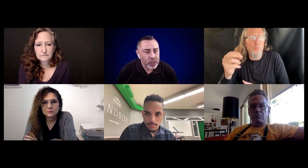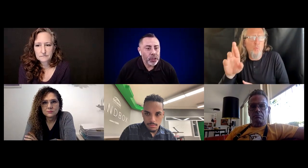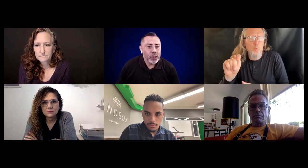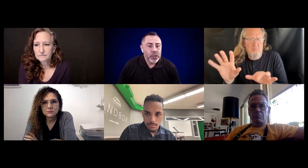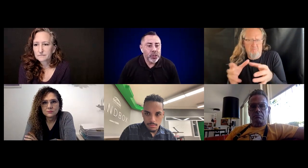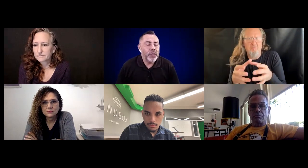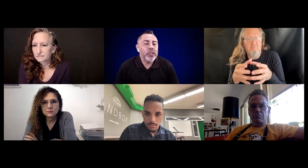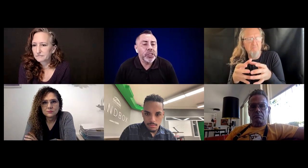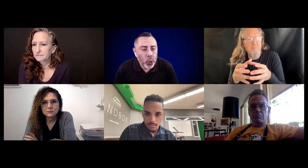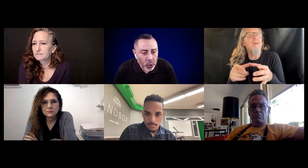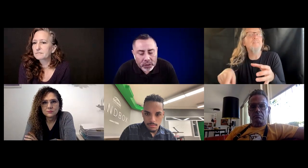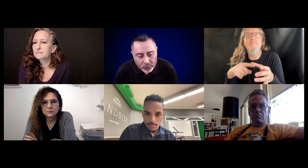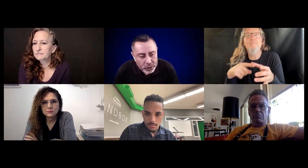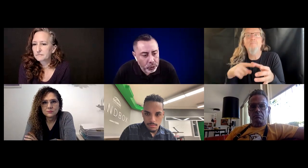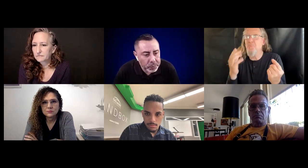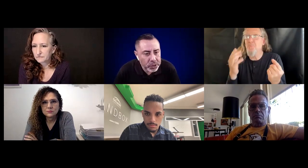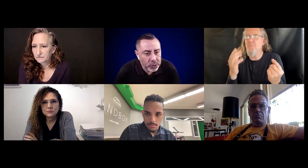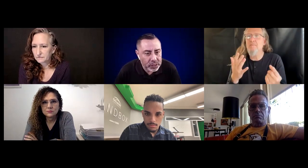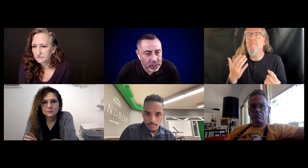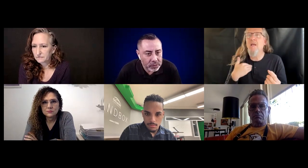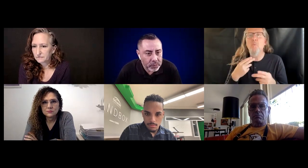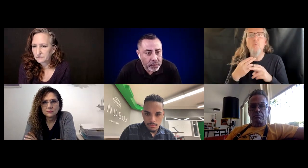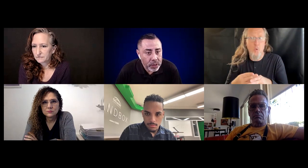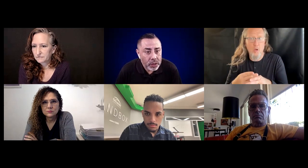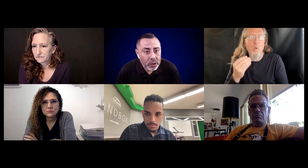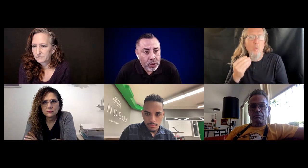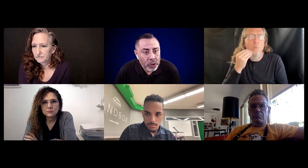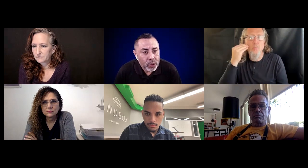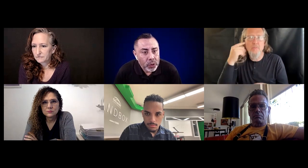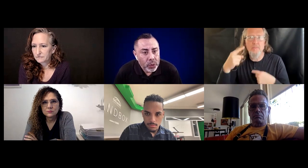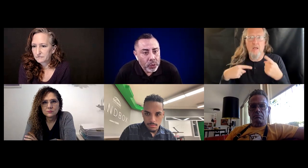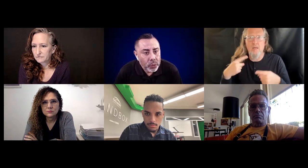So the first cohort, the first group of students